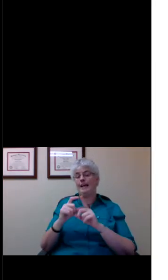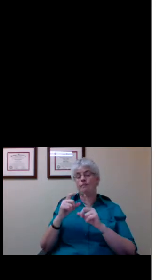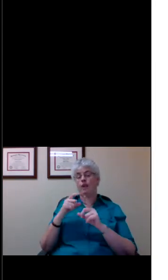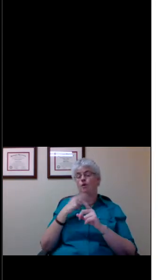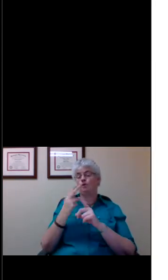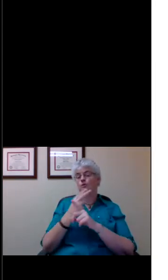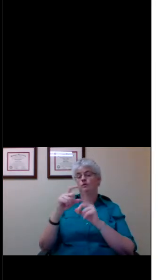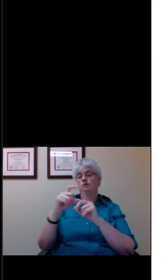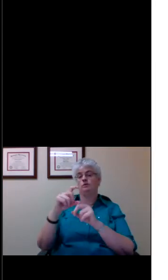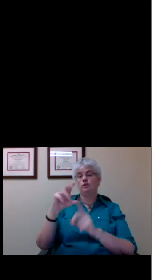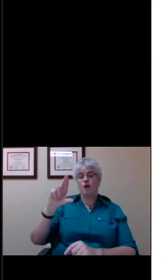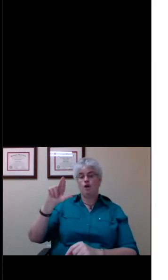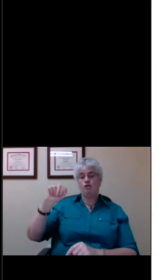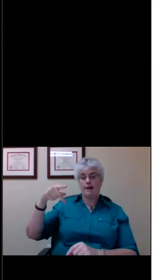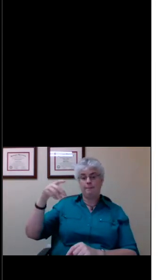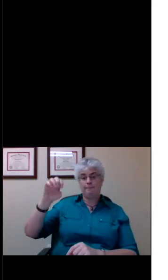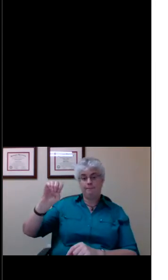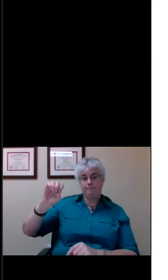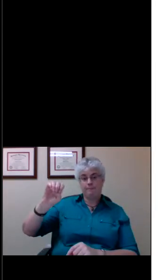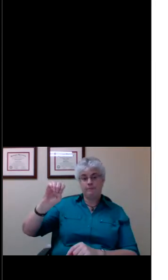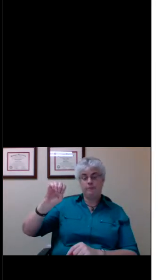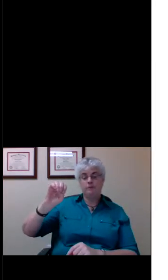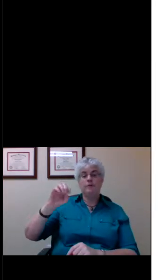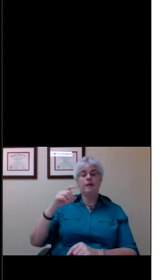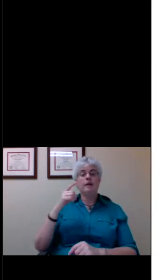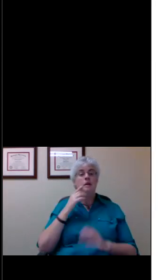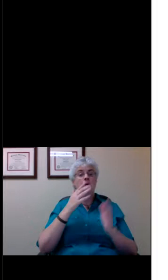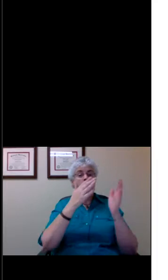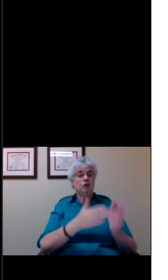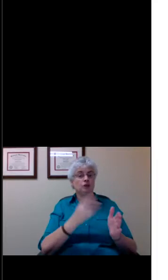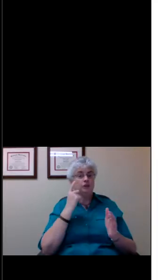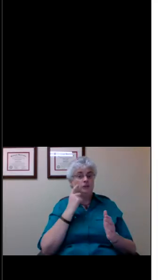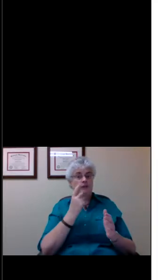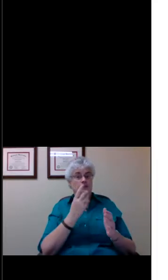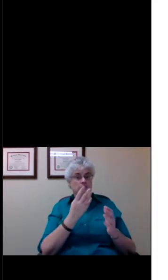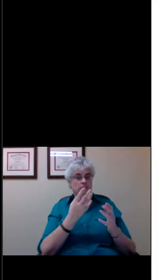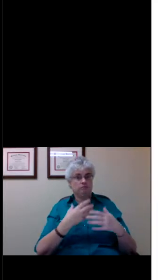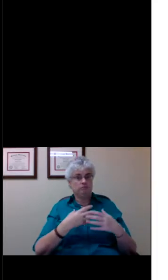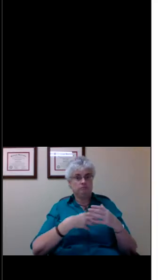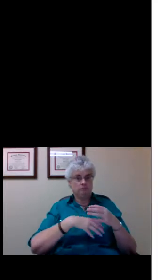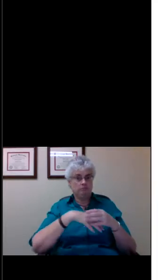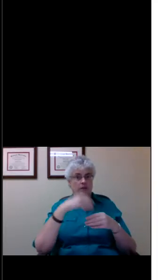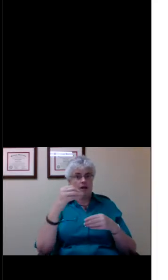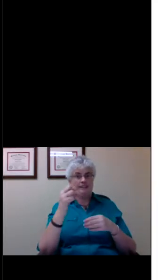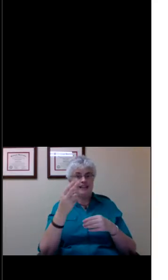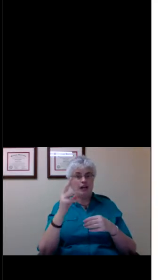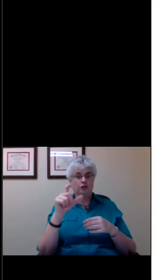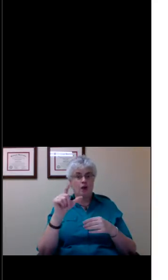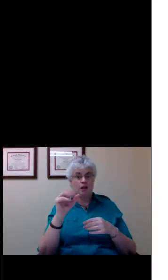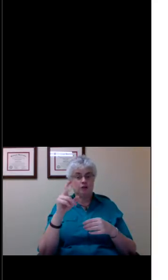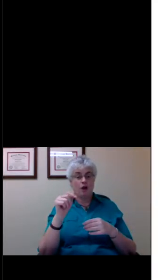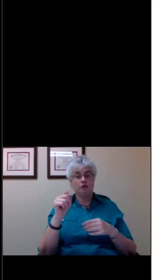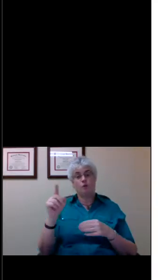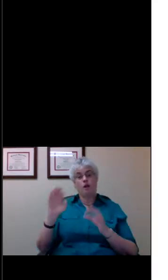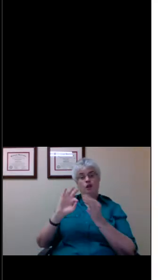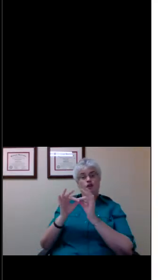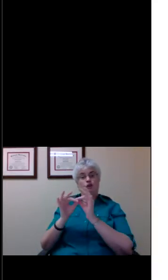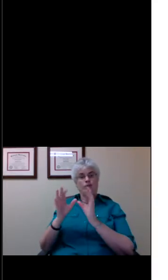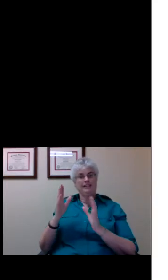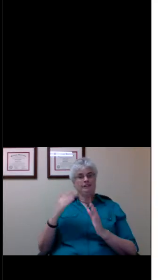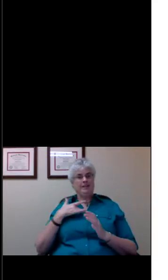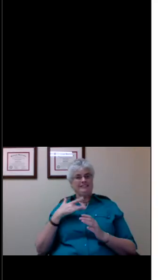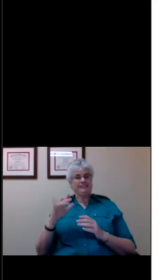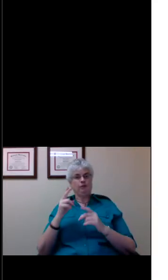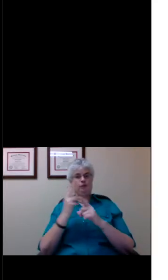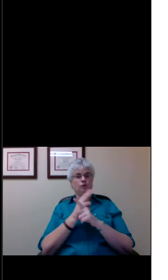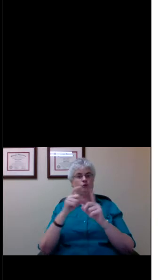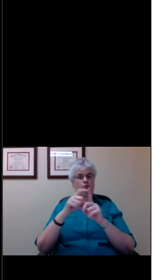trauma-informed interpreting we also look at the term "rape" where a person may